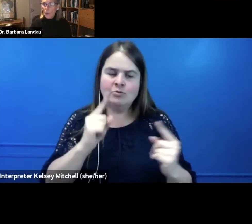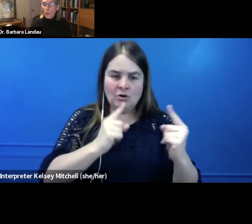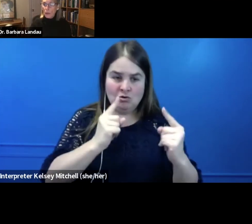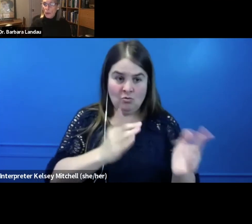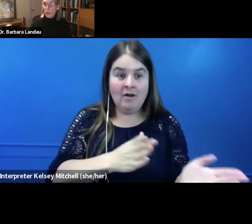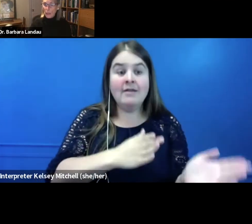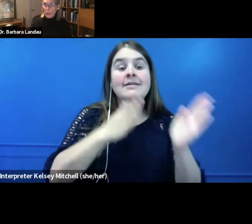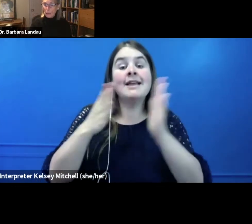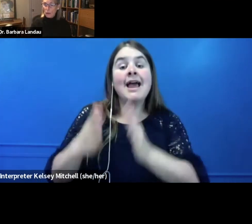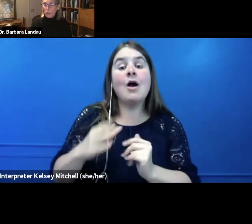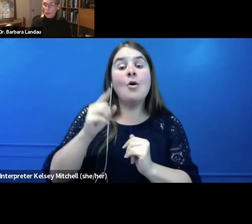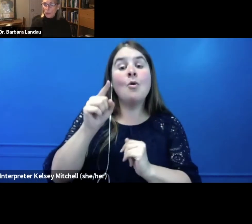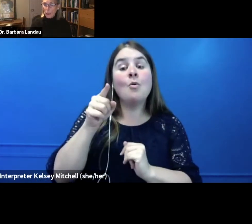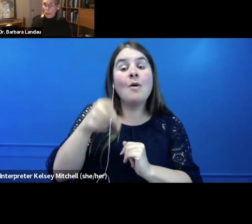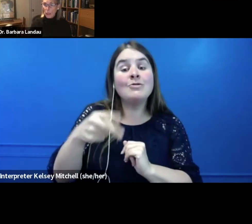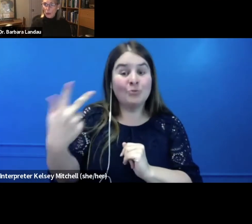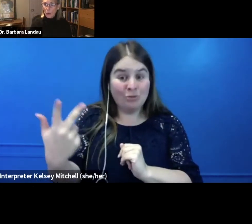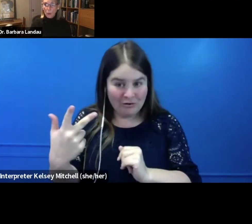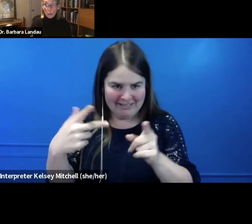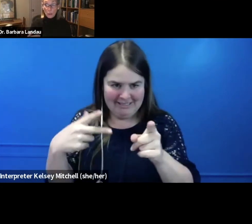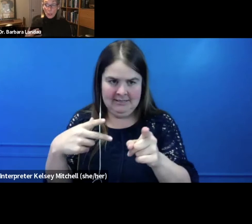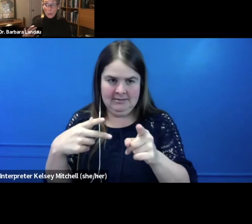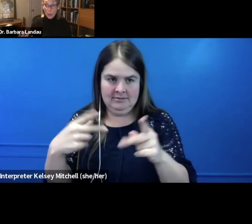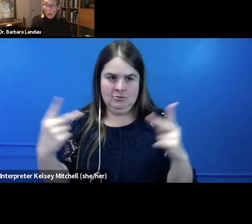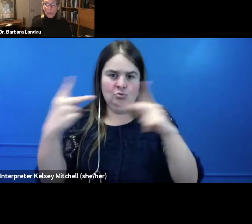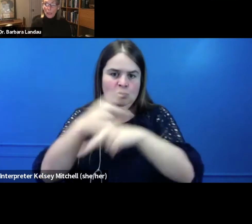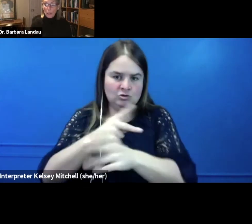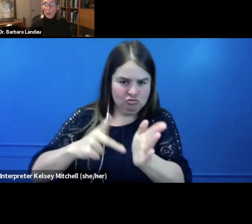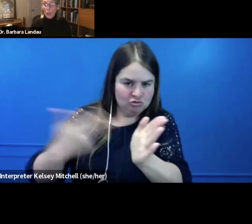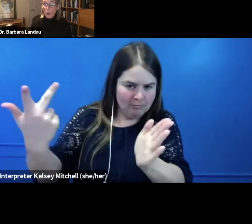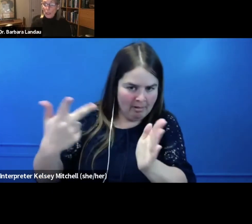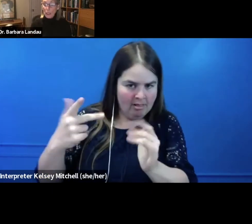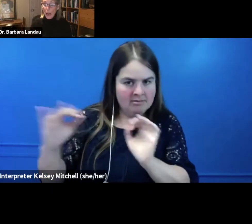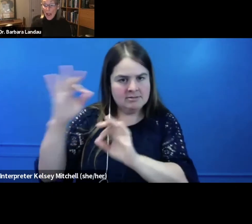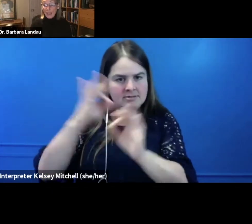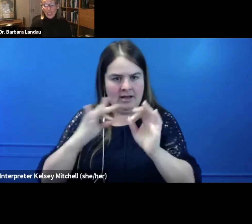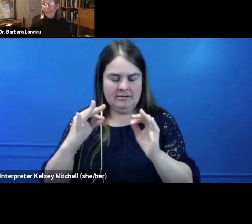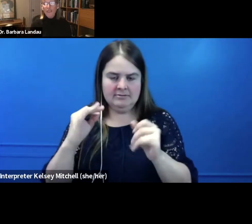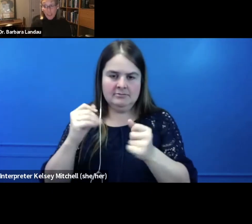one to three signal toys ratio which is